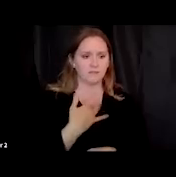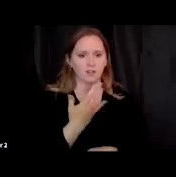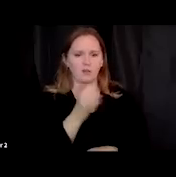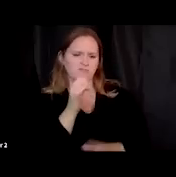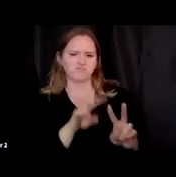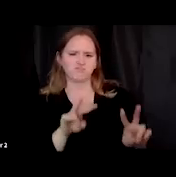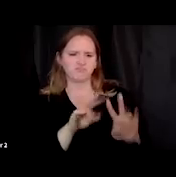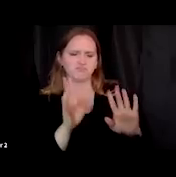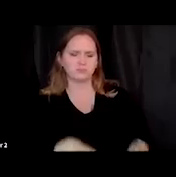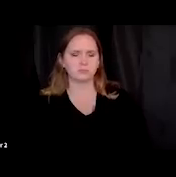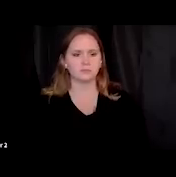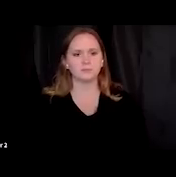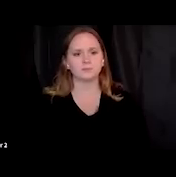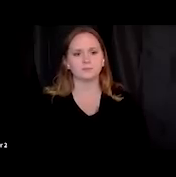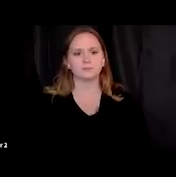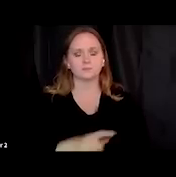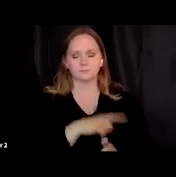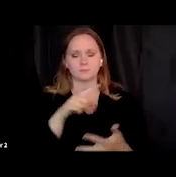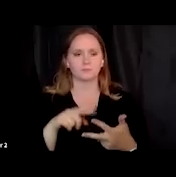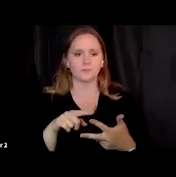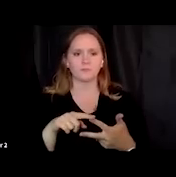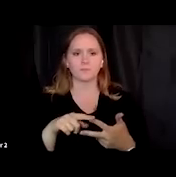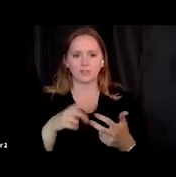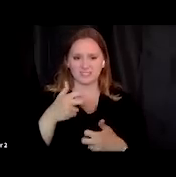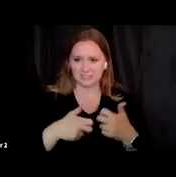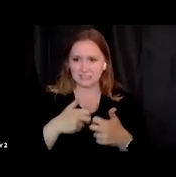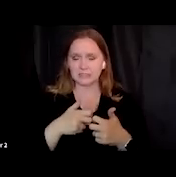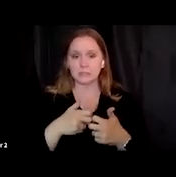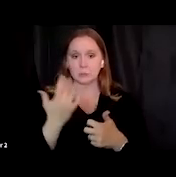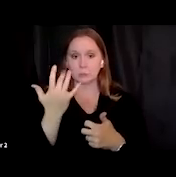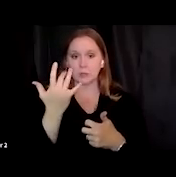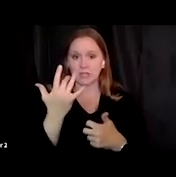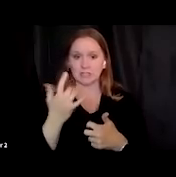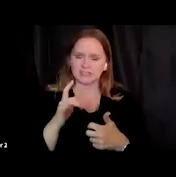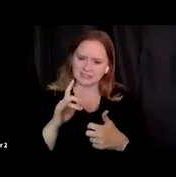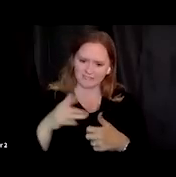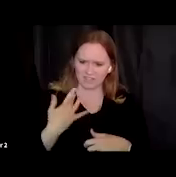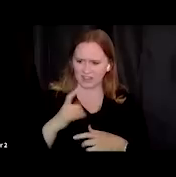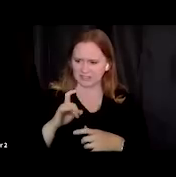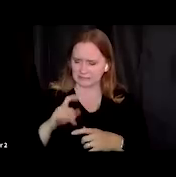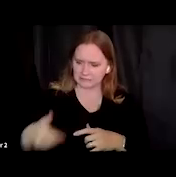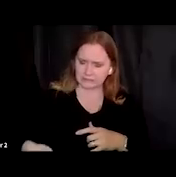And this difficulty is due to perceive need to save the items. There's often a great distress when thinking about